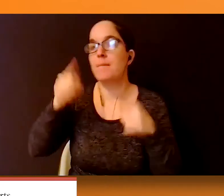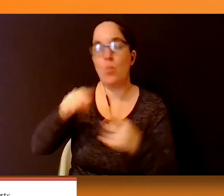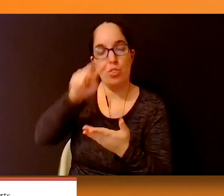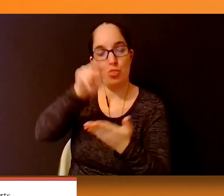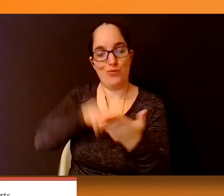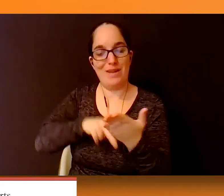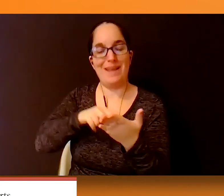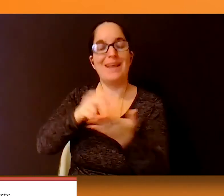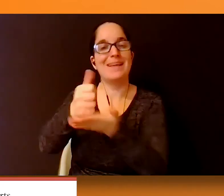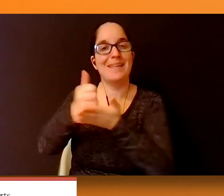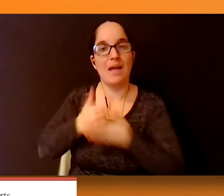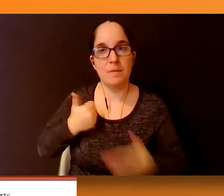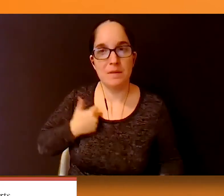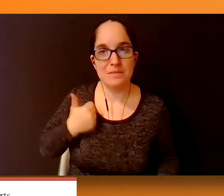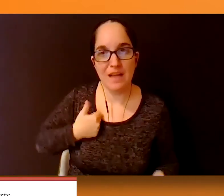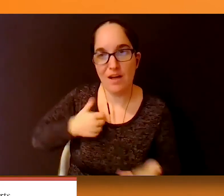kind of learn words on their own while they're reading.